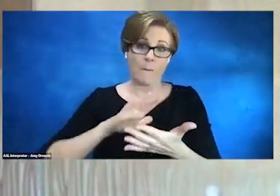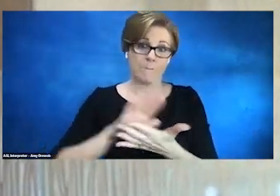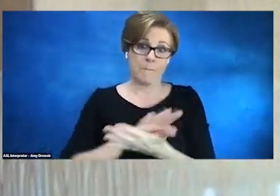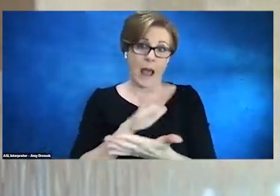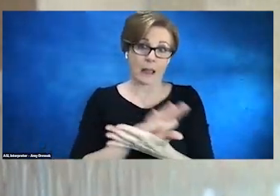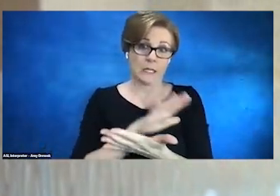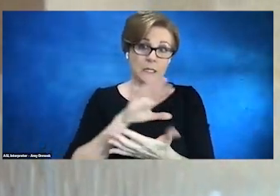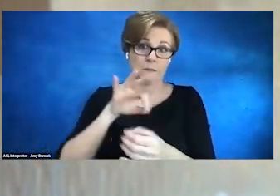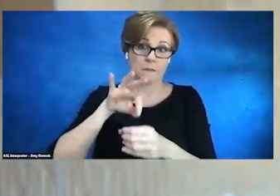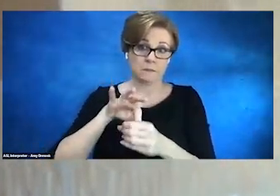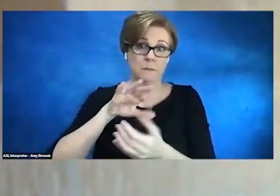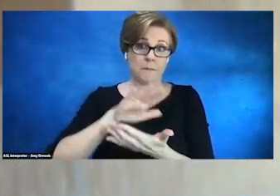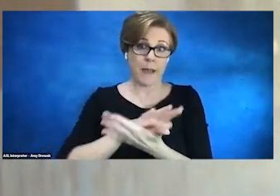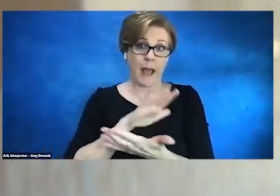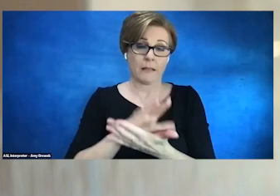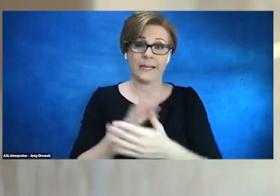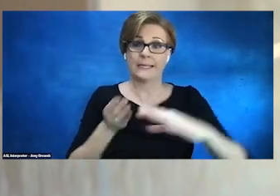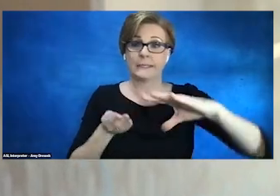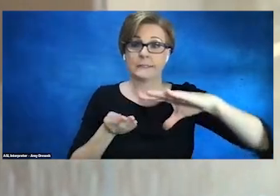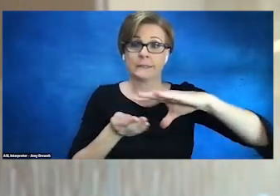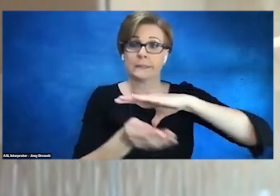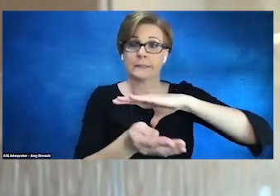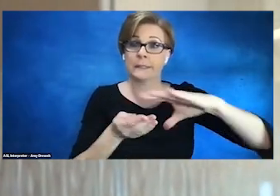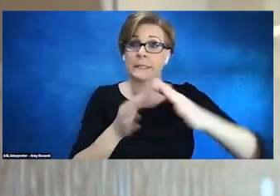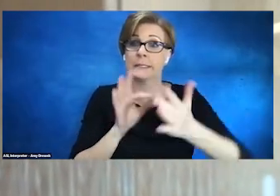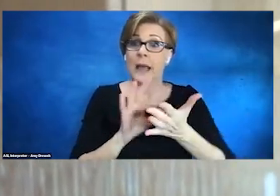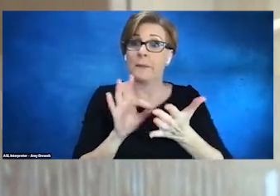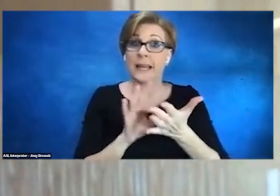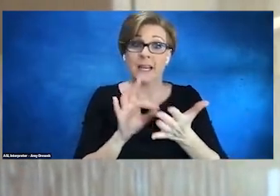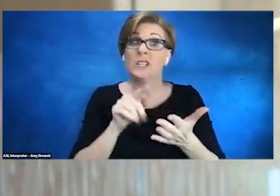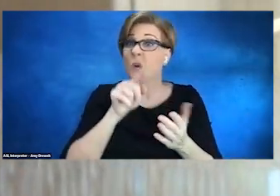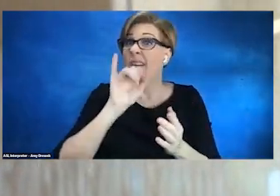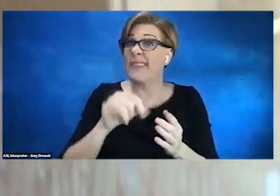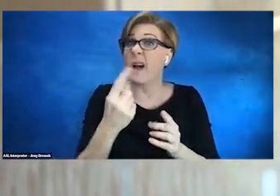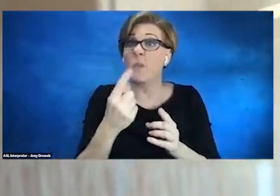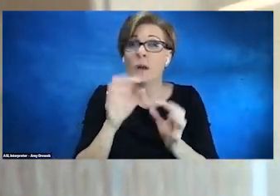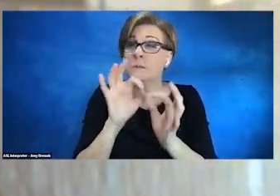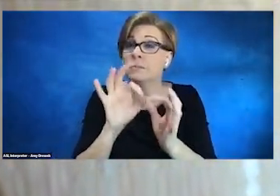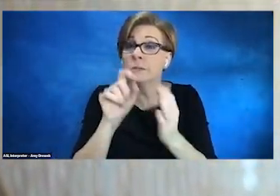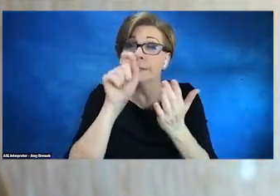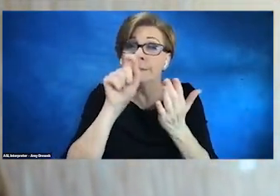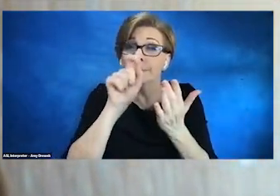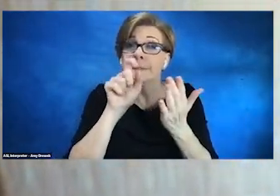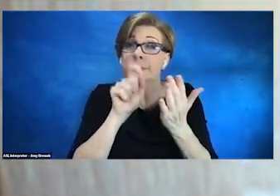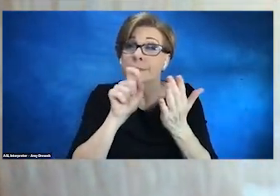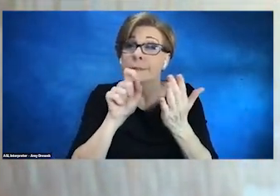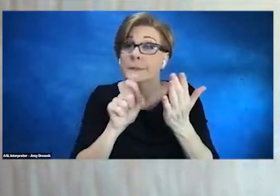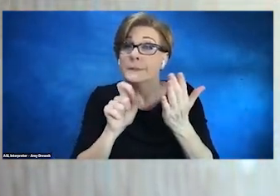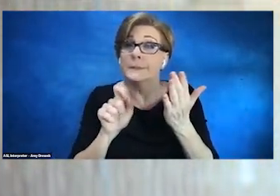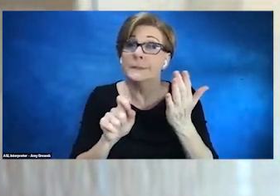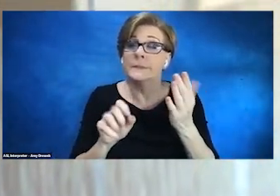is an example of a ballot that all the ovals have been filled in completely and there's no overvotes